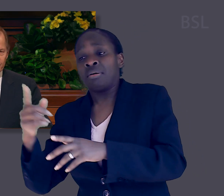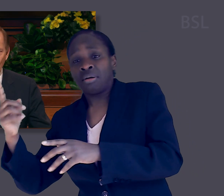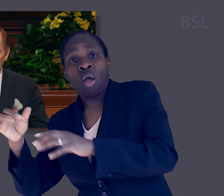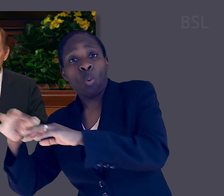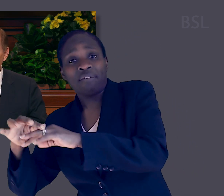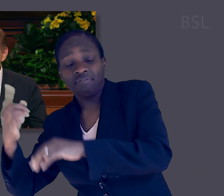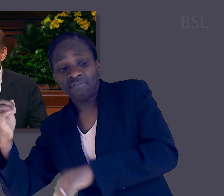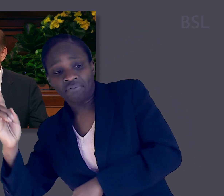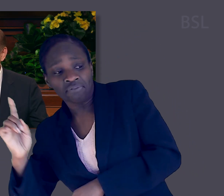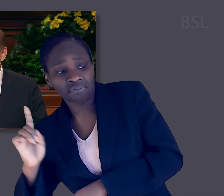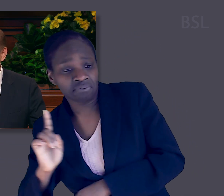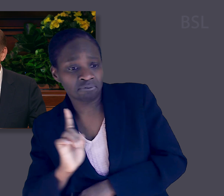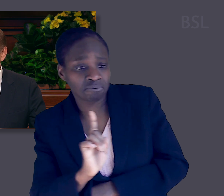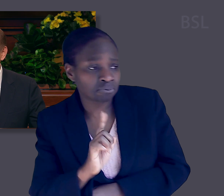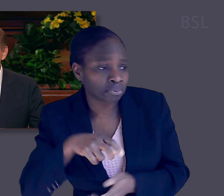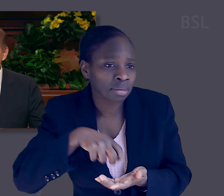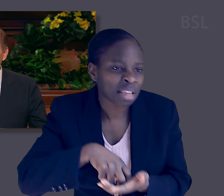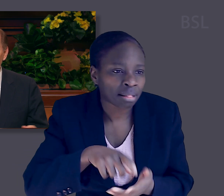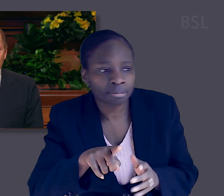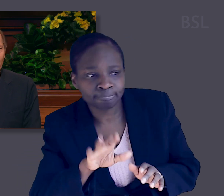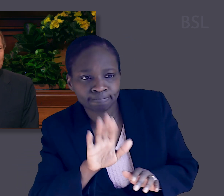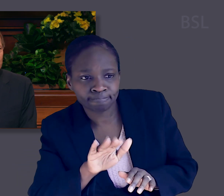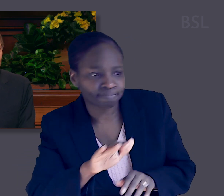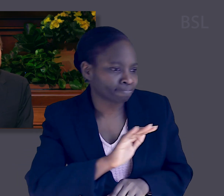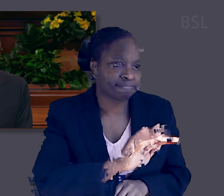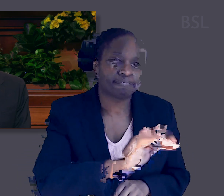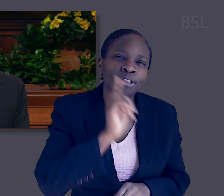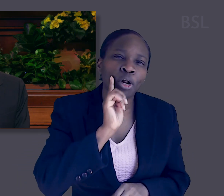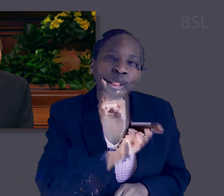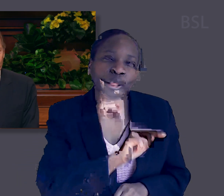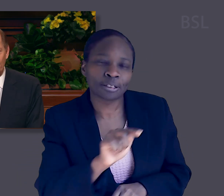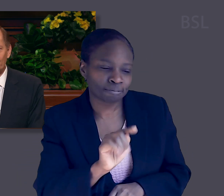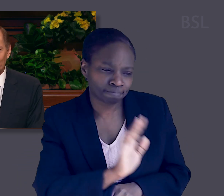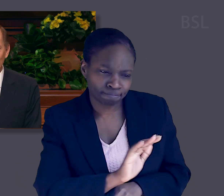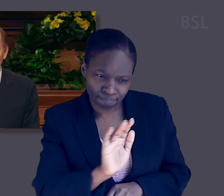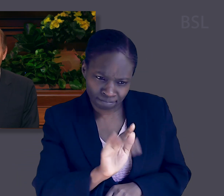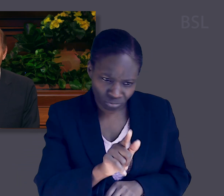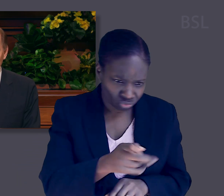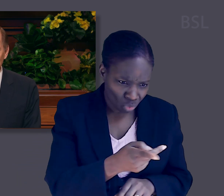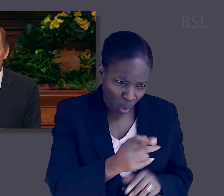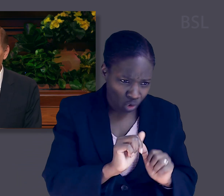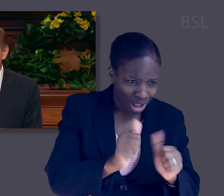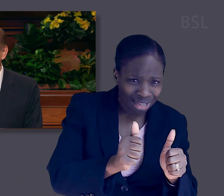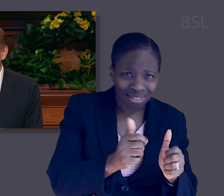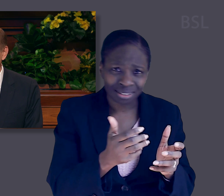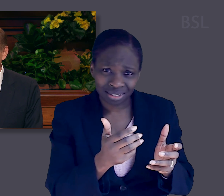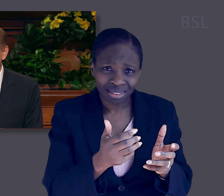With no one else nearby, Lesa slipped over and crouched down beside them to offer comfort and teaching.